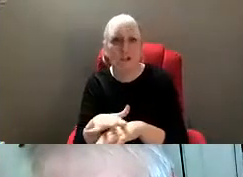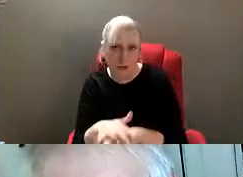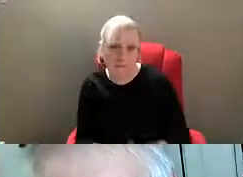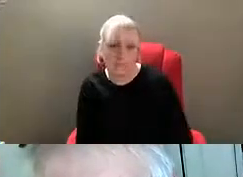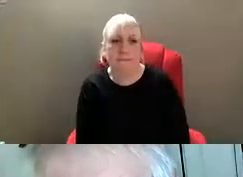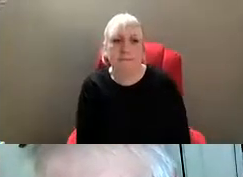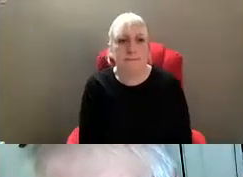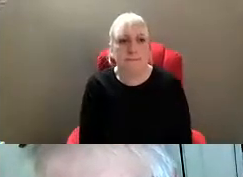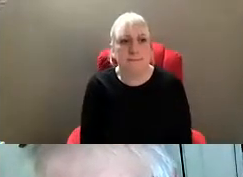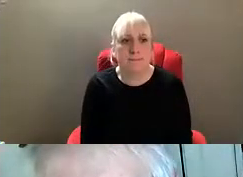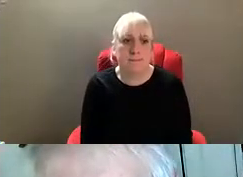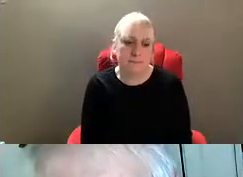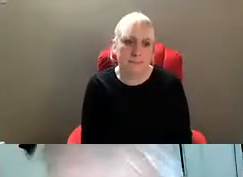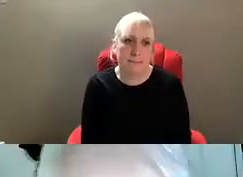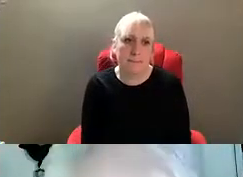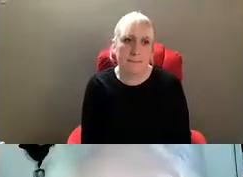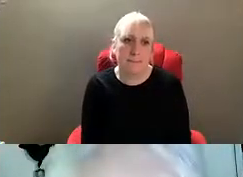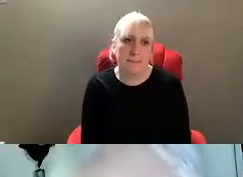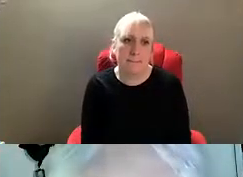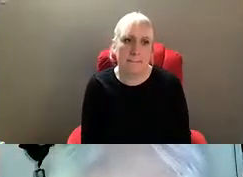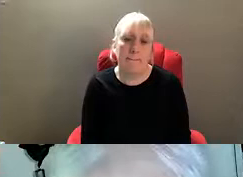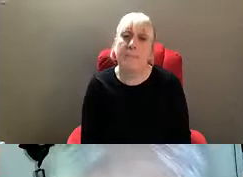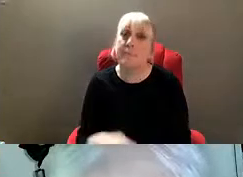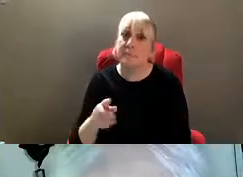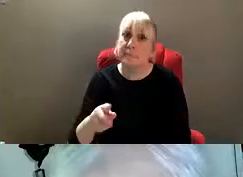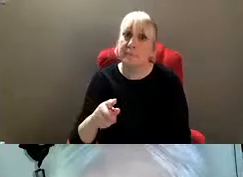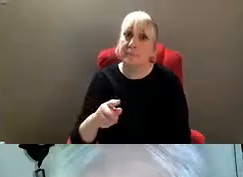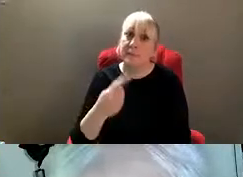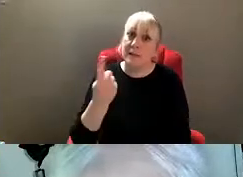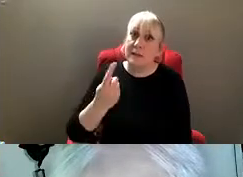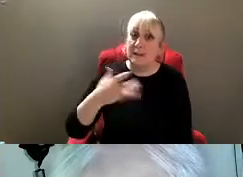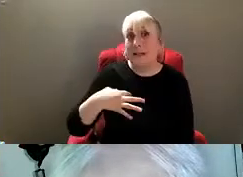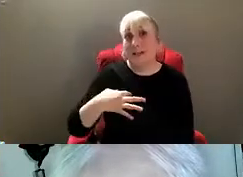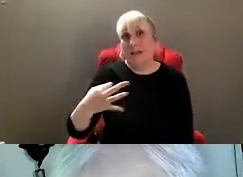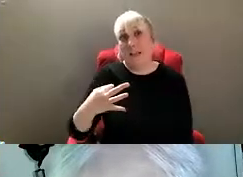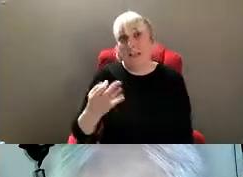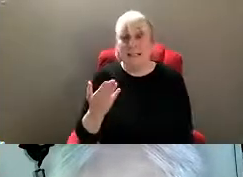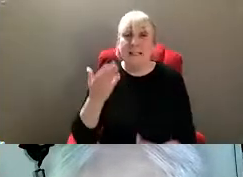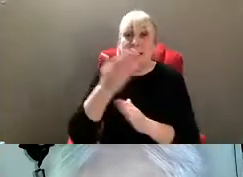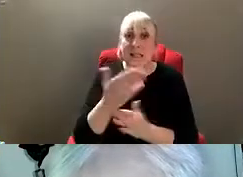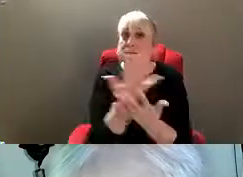they have been invited to take part in several international art residency